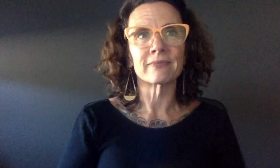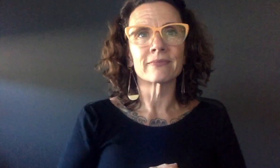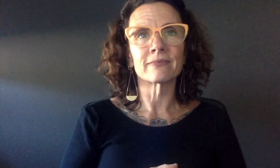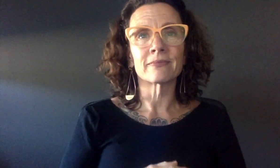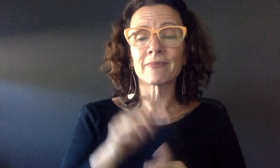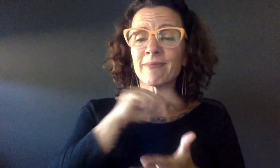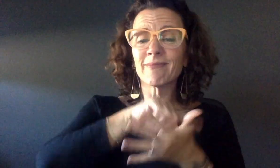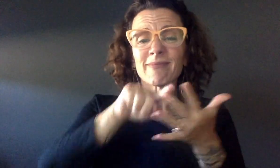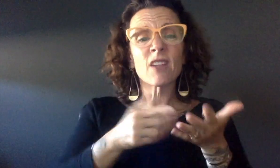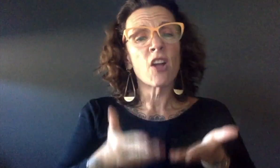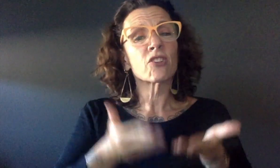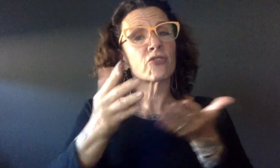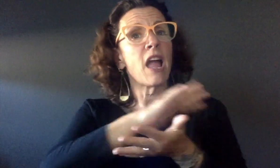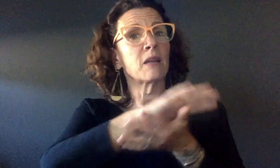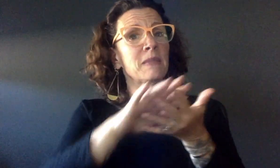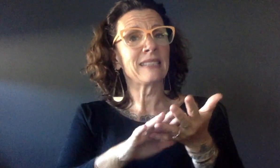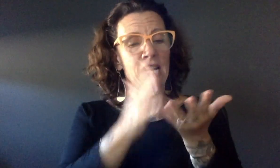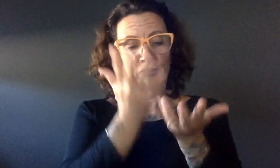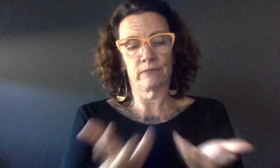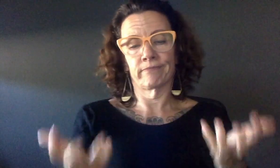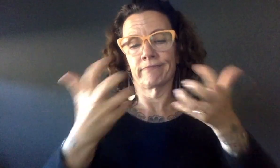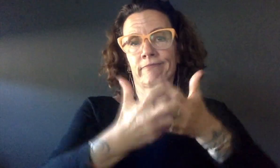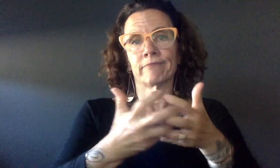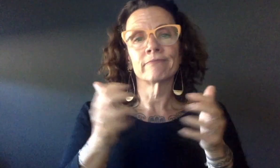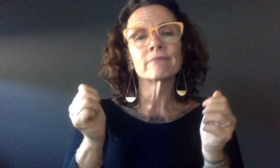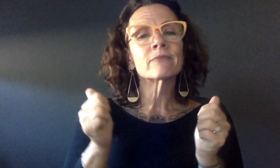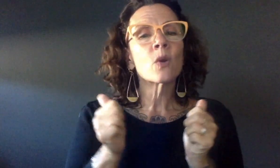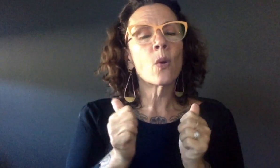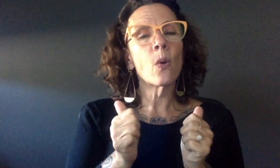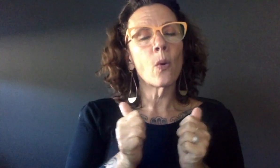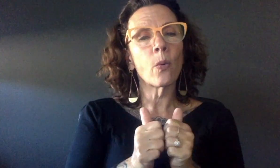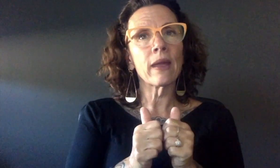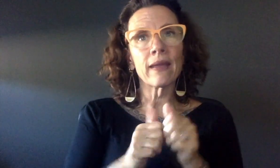These recommendations are to be used in addition to/in